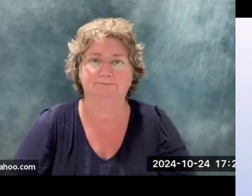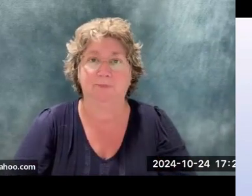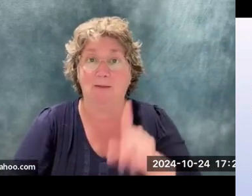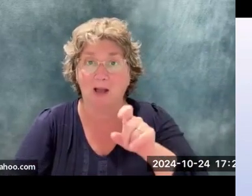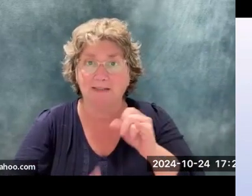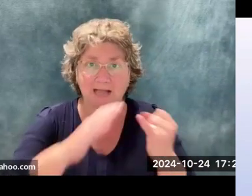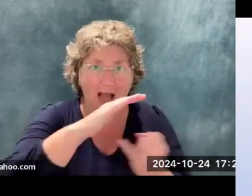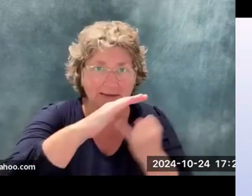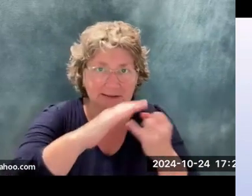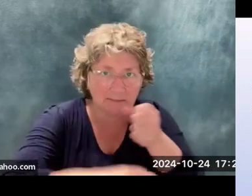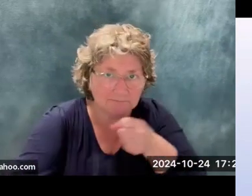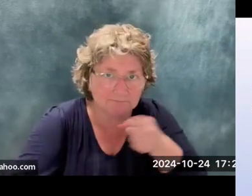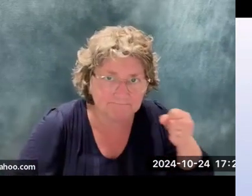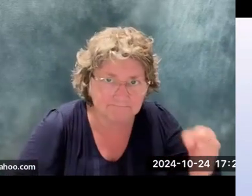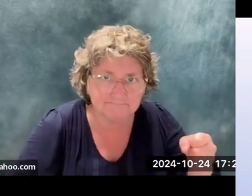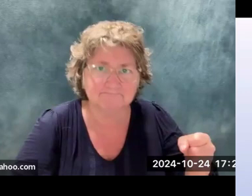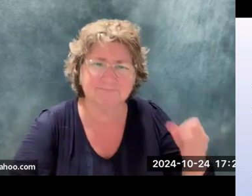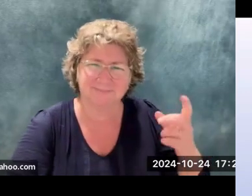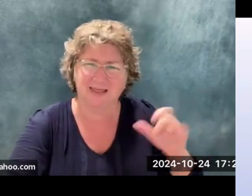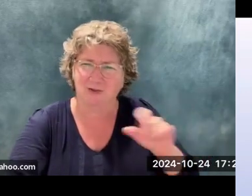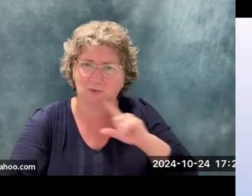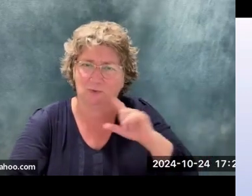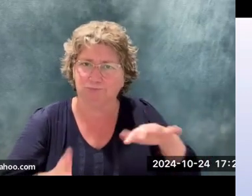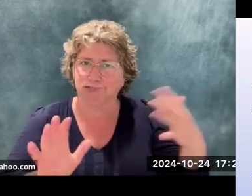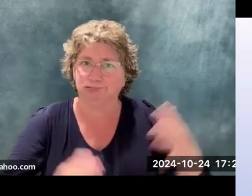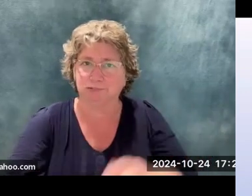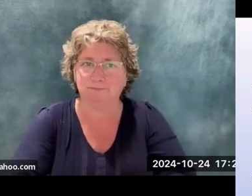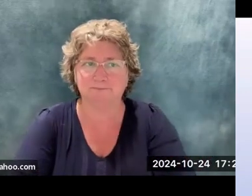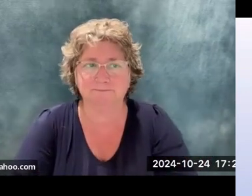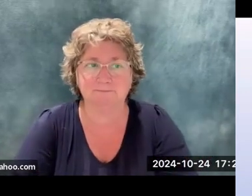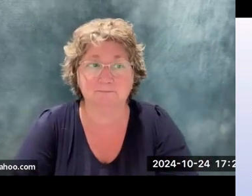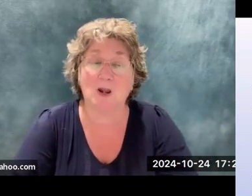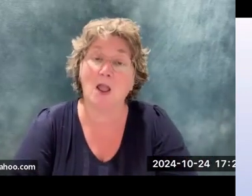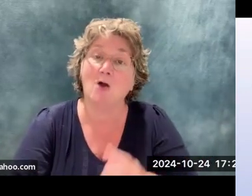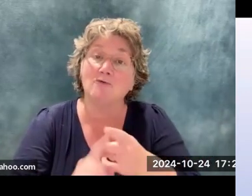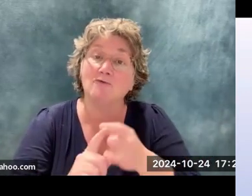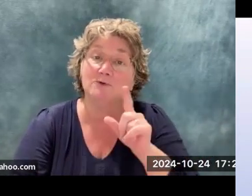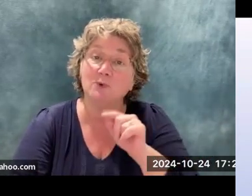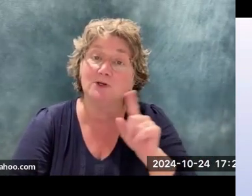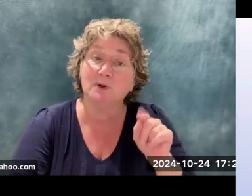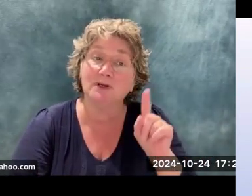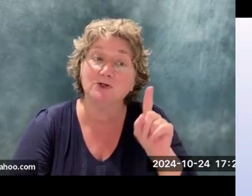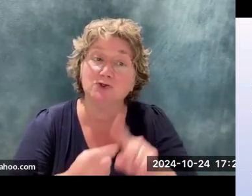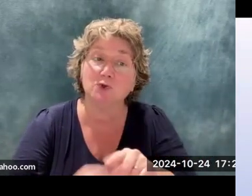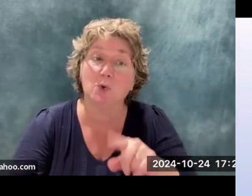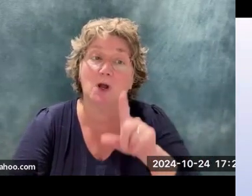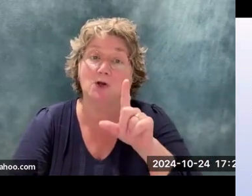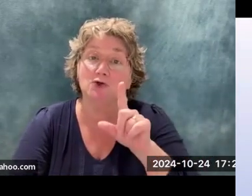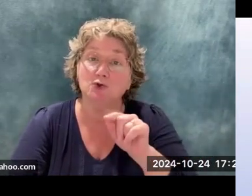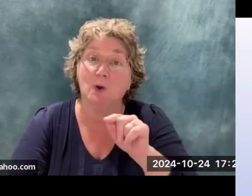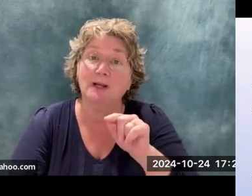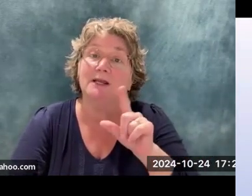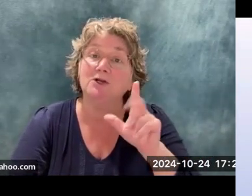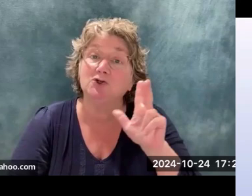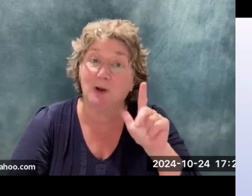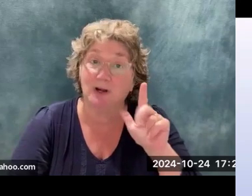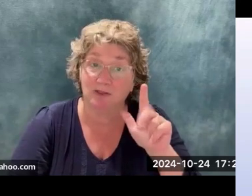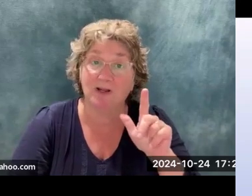From 2020 to mid 2023, there were 776 deaths in children under the age of five.